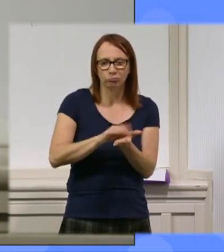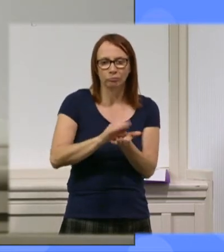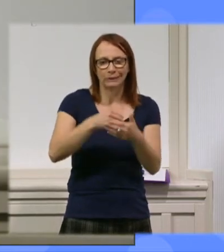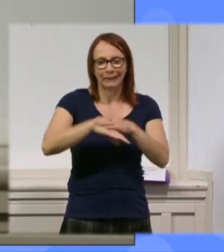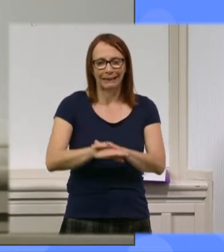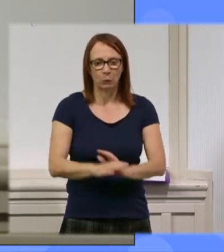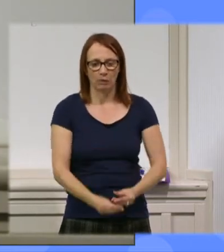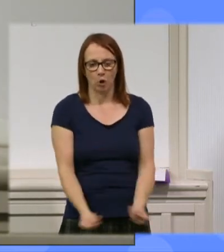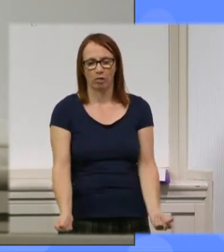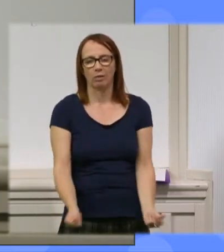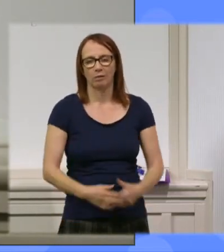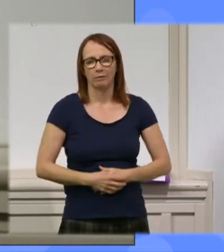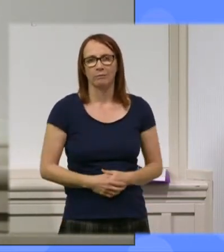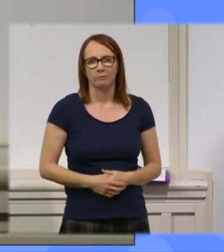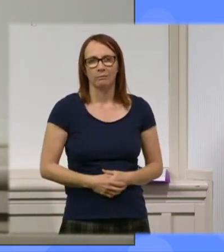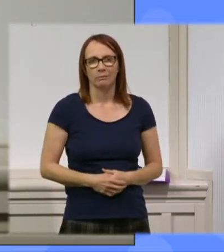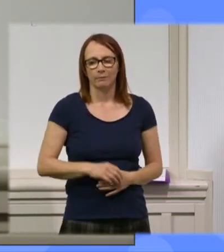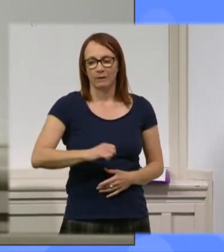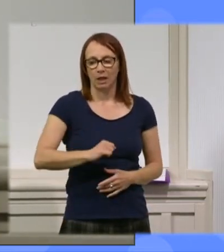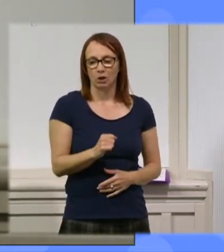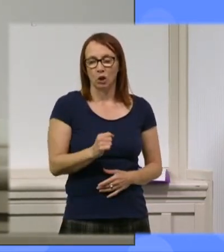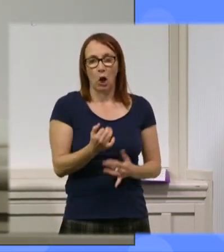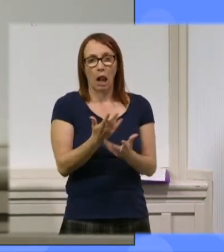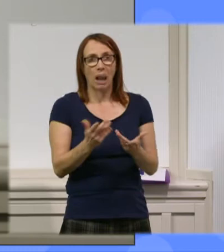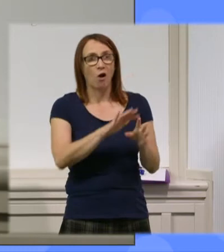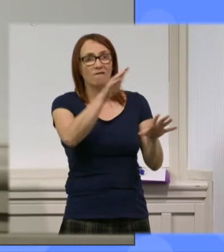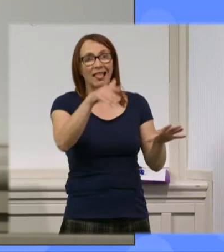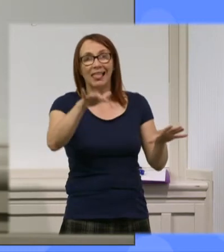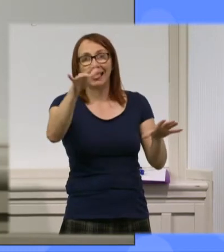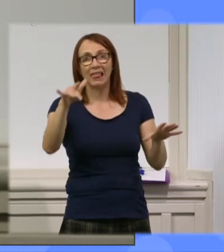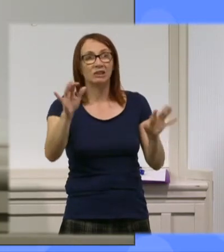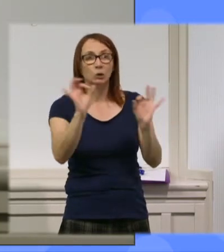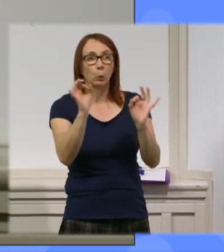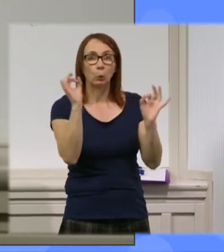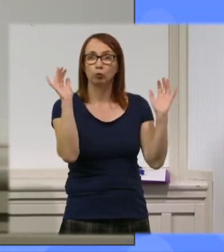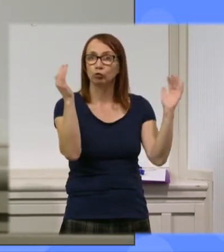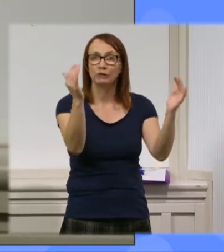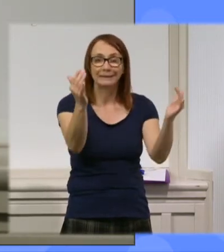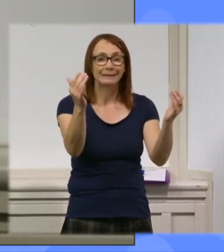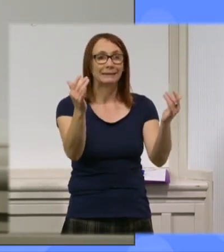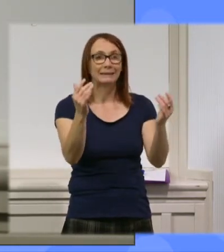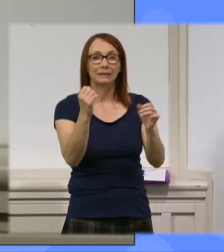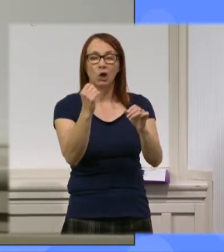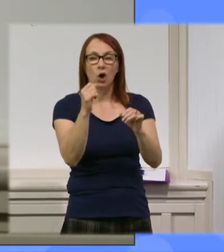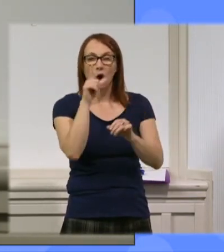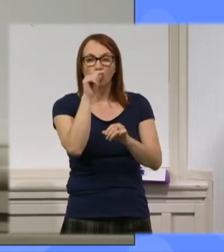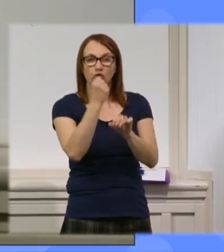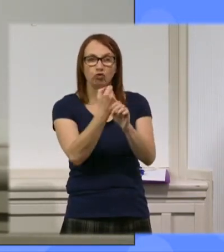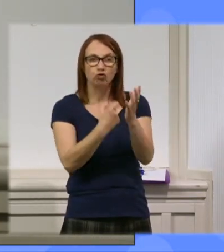we have in Scotland a lot of barren hills a lot of grouse moors for example that are ecologically barren and actually they don't bring in much